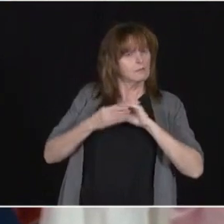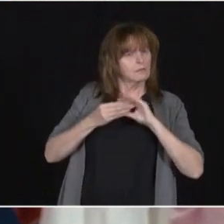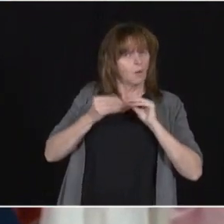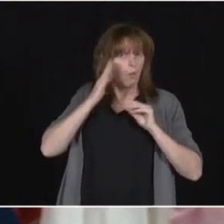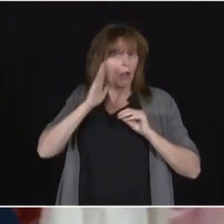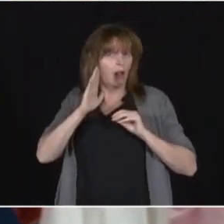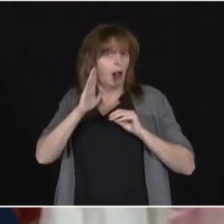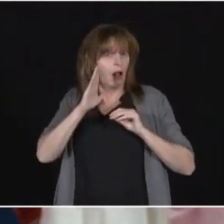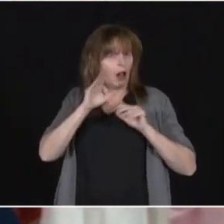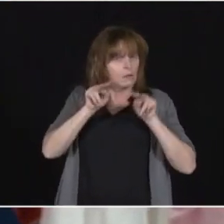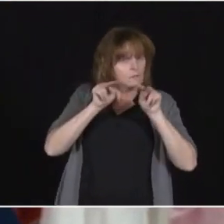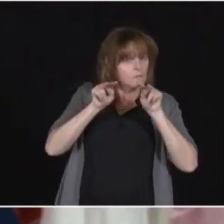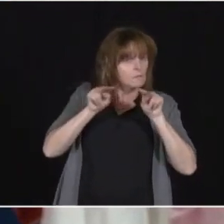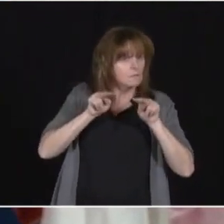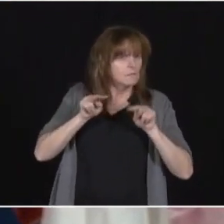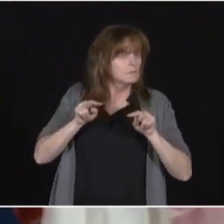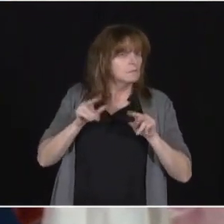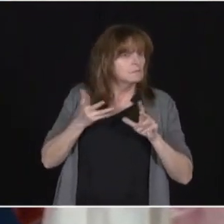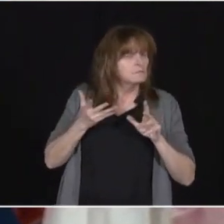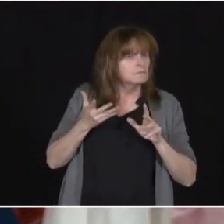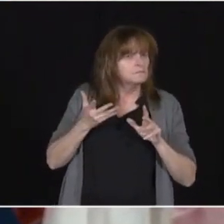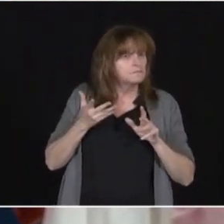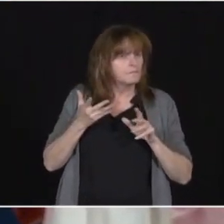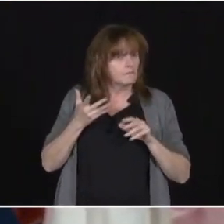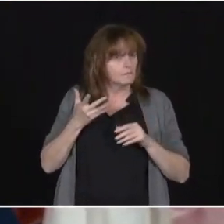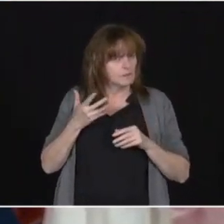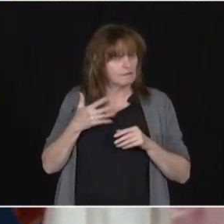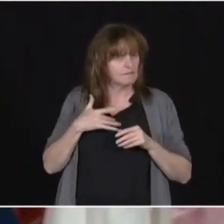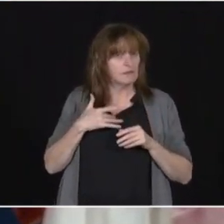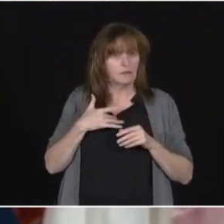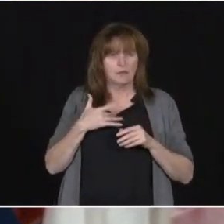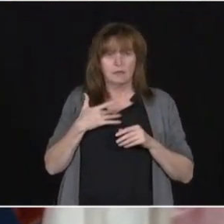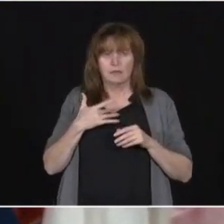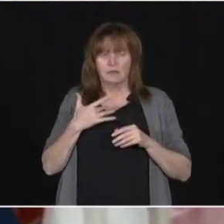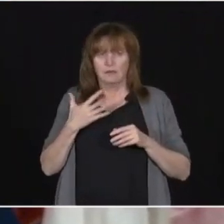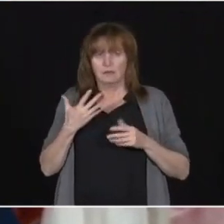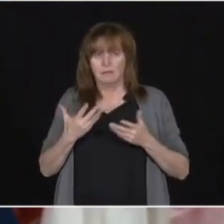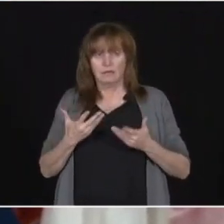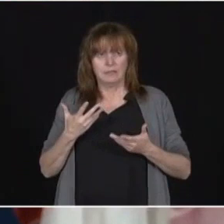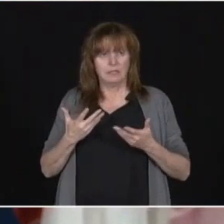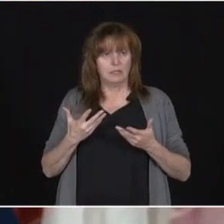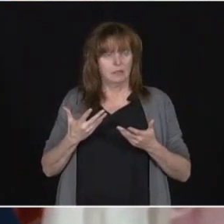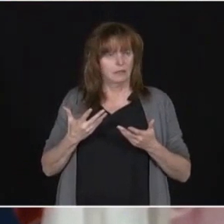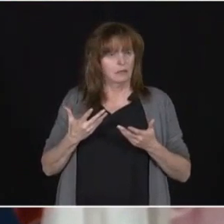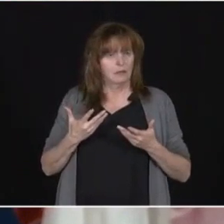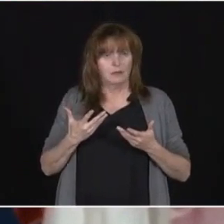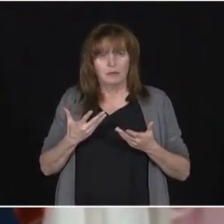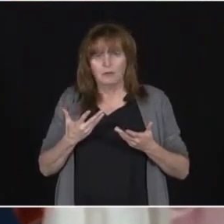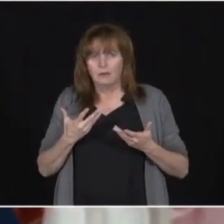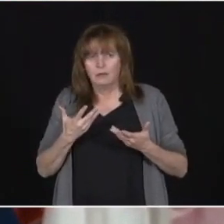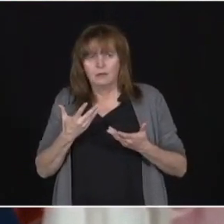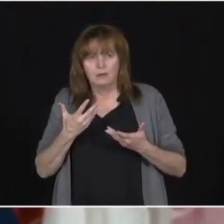New cases or recoveries . sorry, the